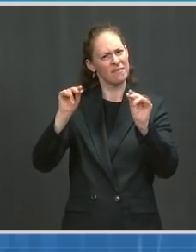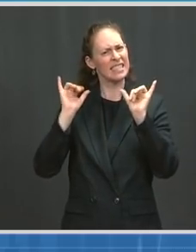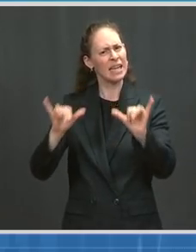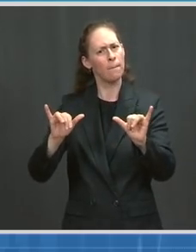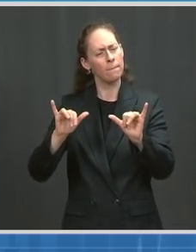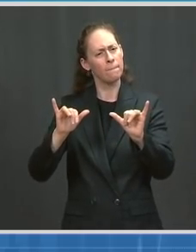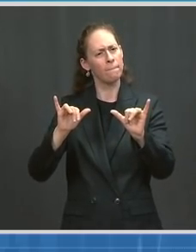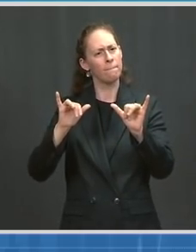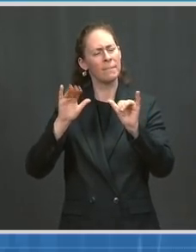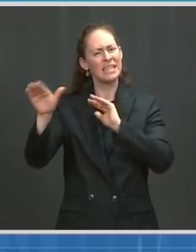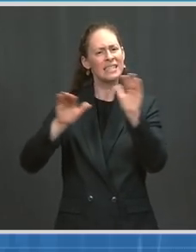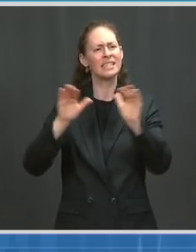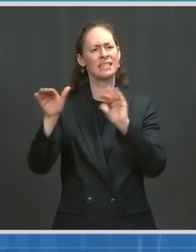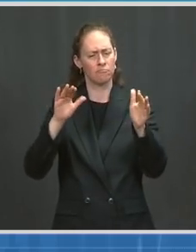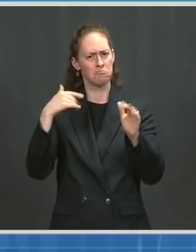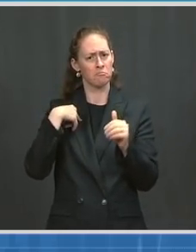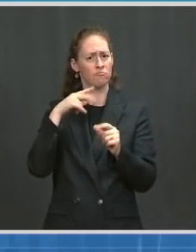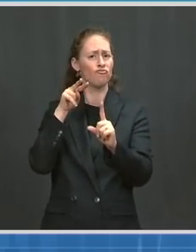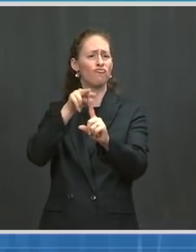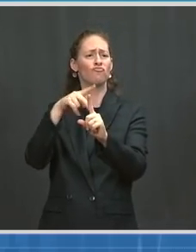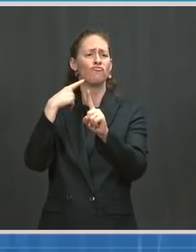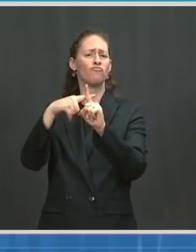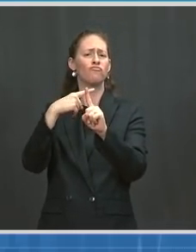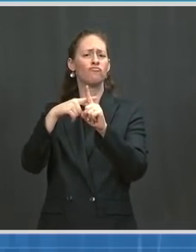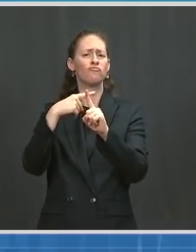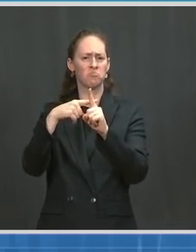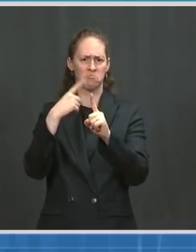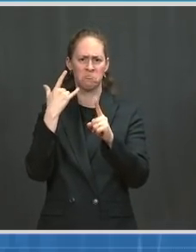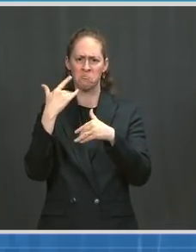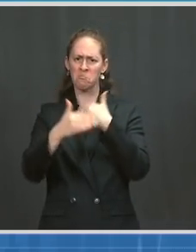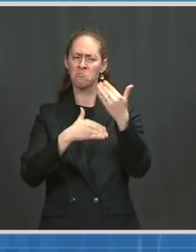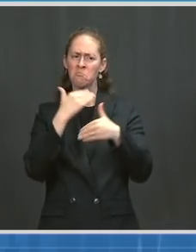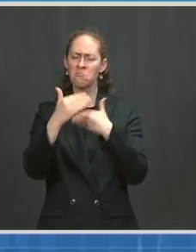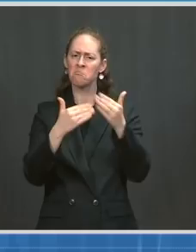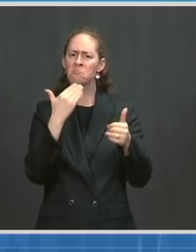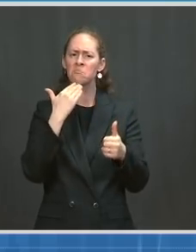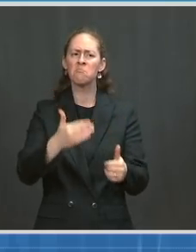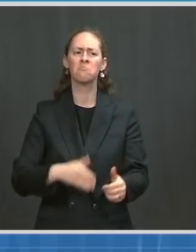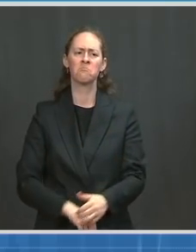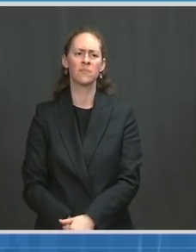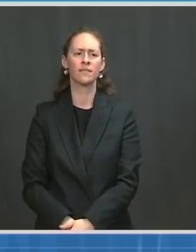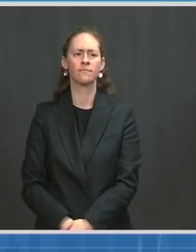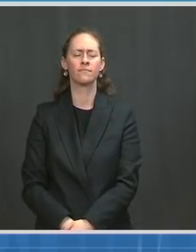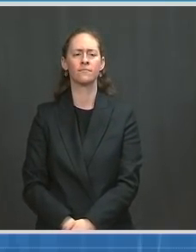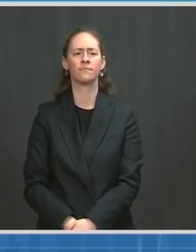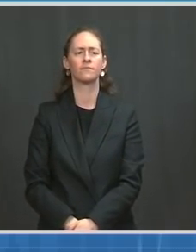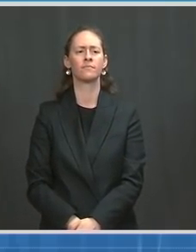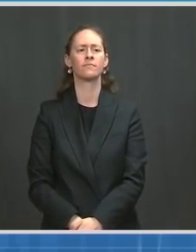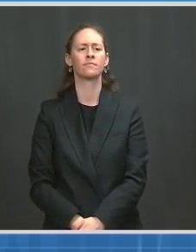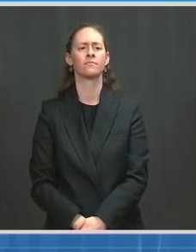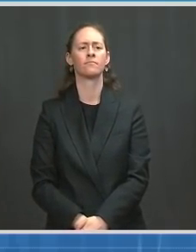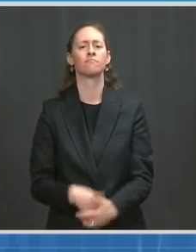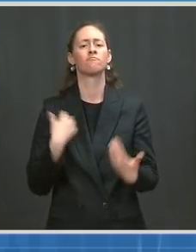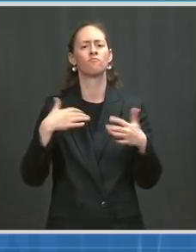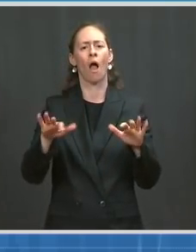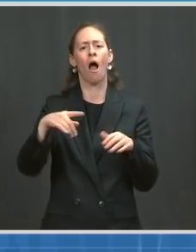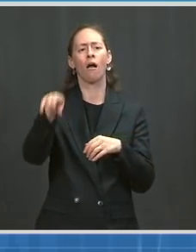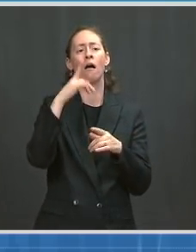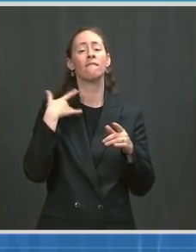that we are absolutely heading in the right direction. We just can't -- you know, we can't take our foot off the accelerator. Mr. Slavitt: Yeah. There's good evidence --